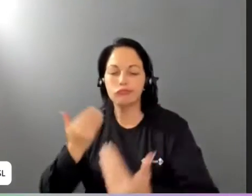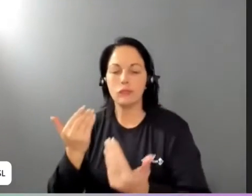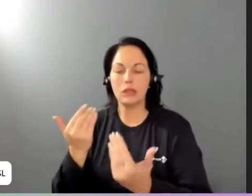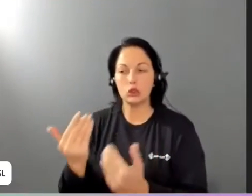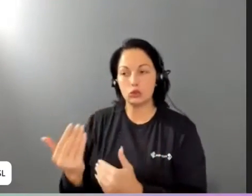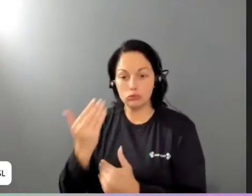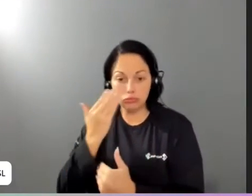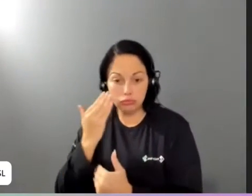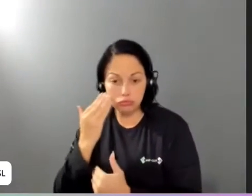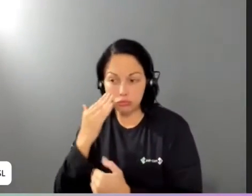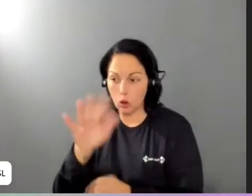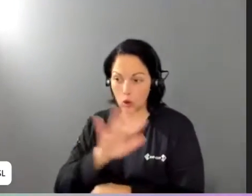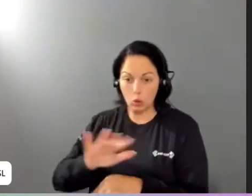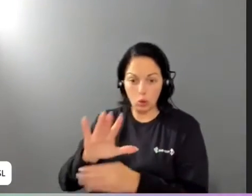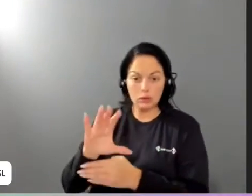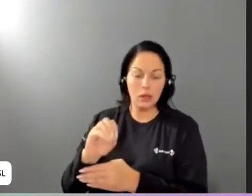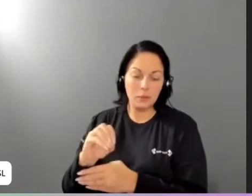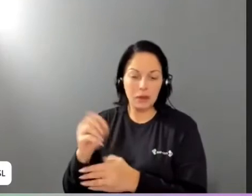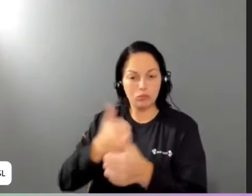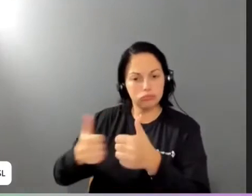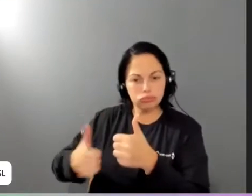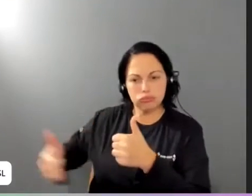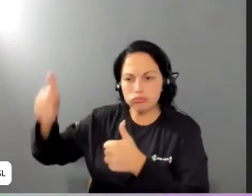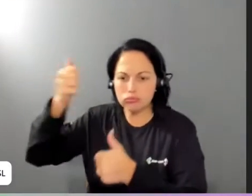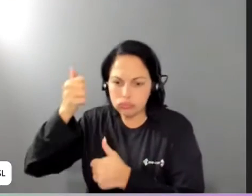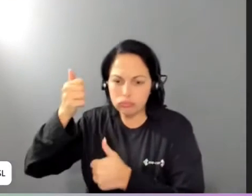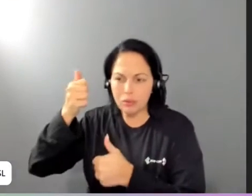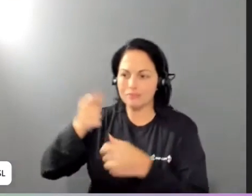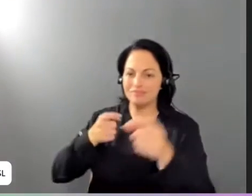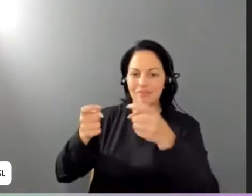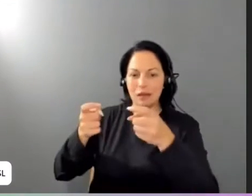of these assessments to really drive real change, and use this process to raise